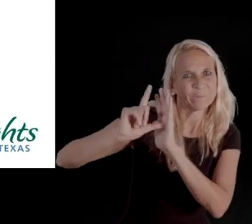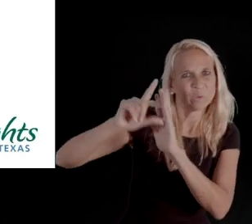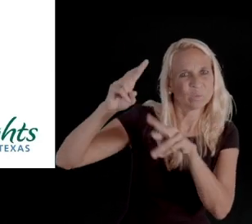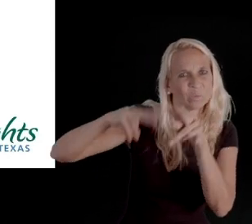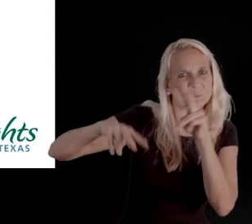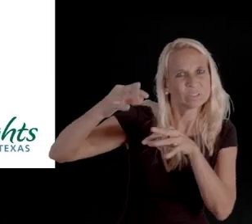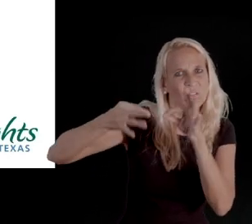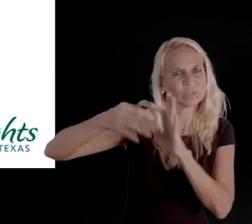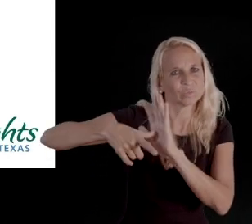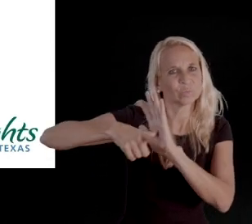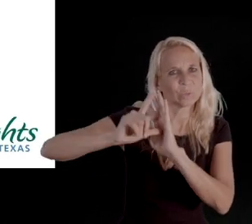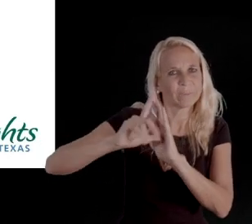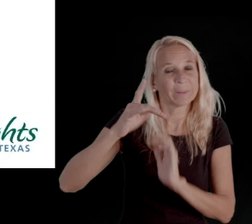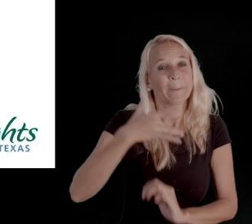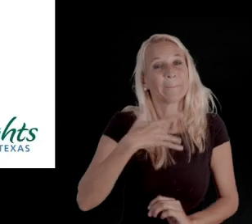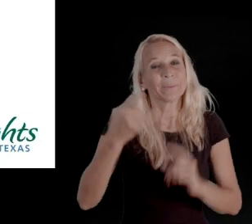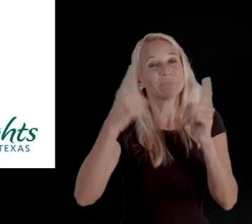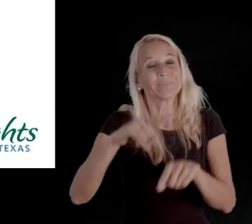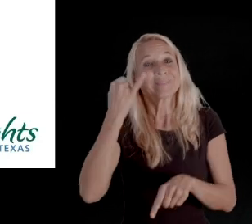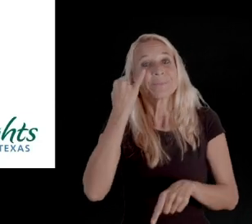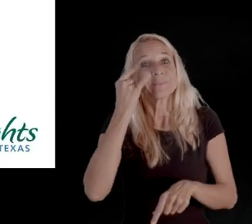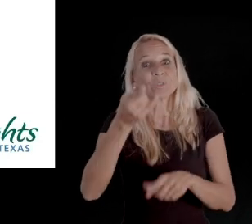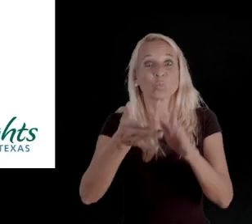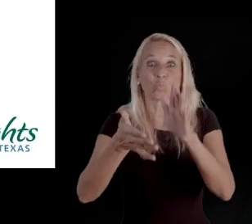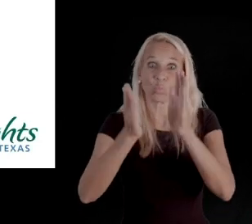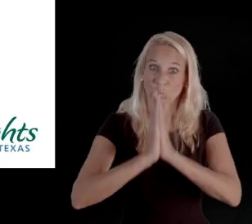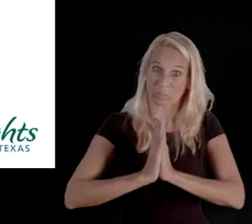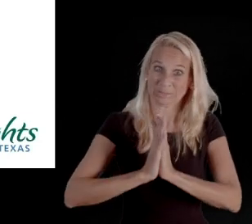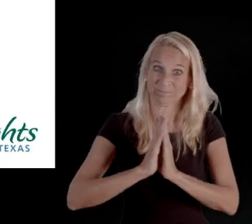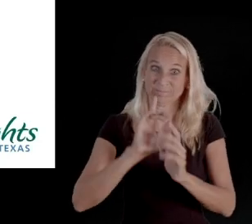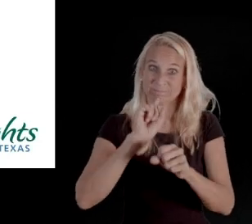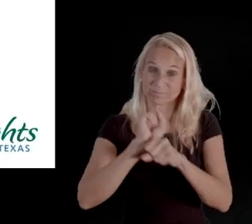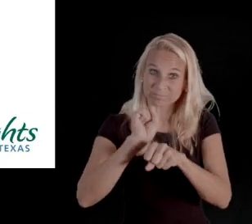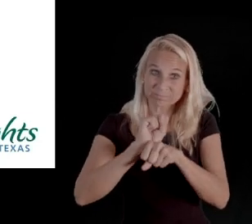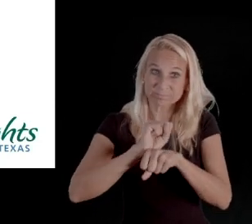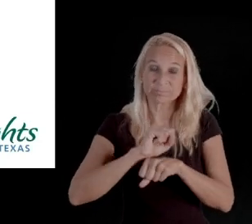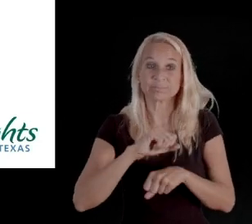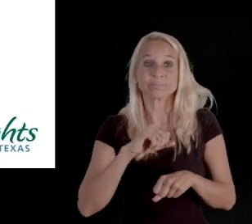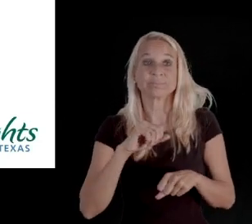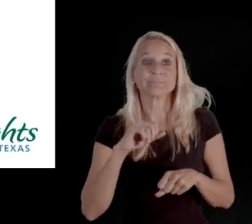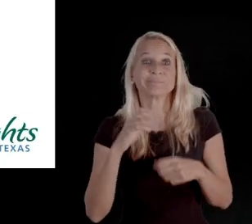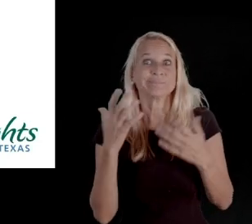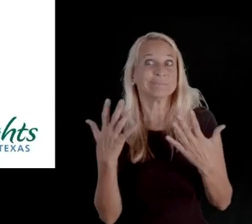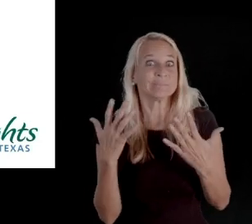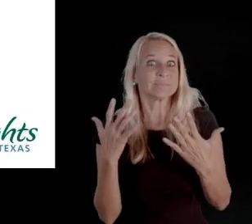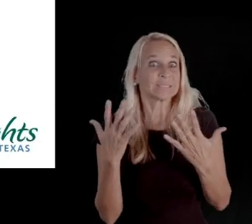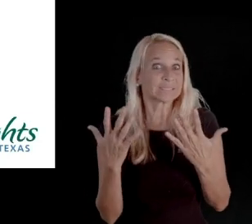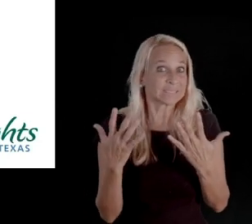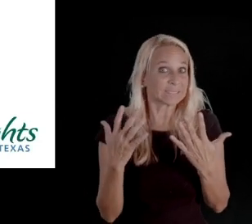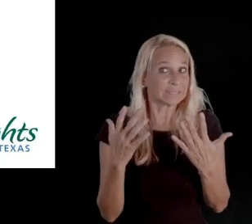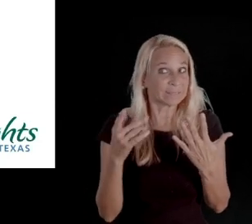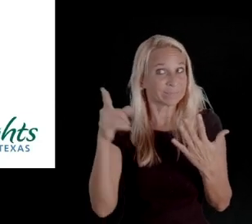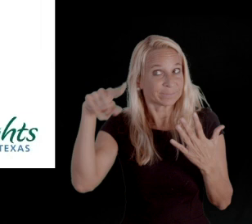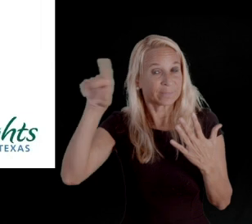And that typically also occurs even after you request an administrative review.